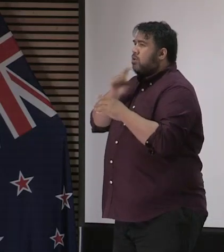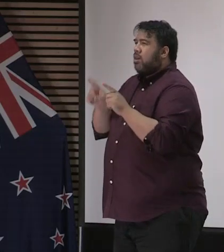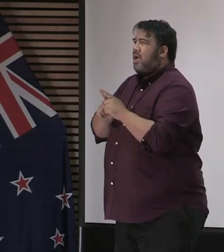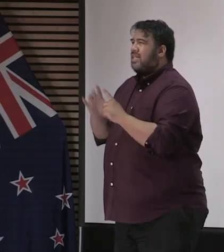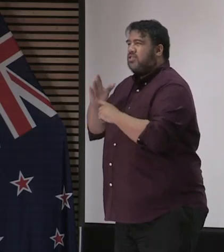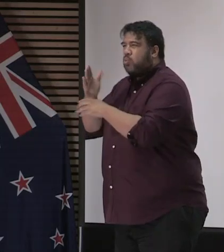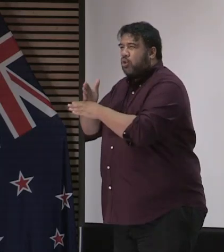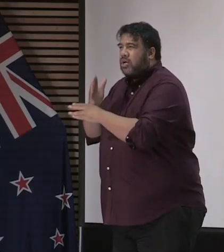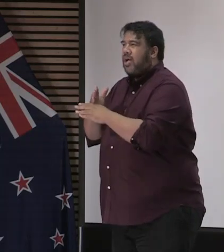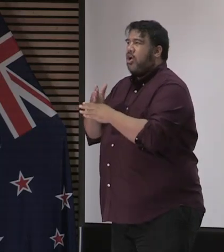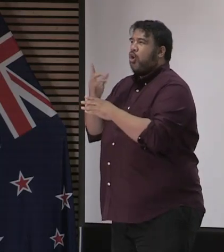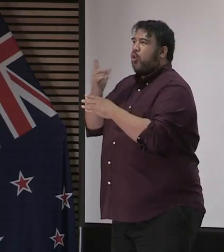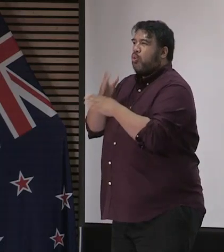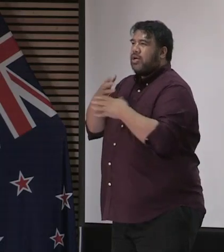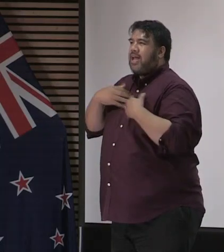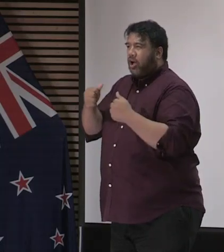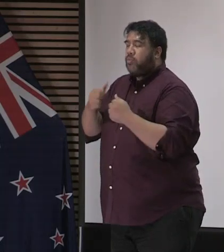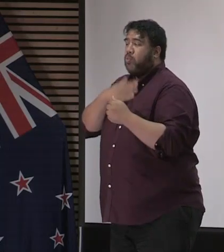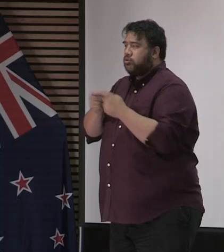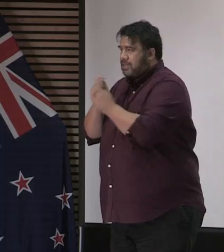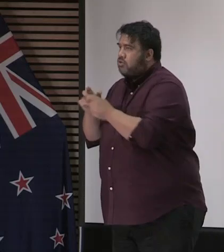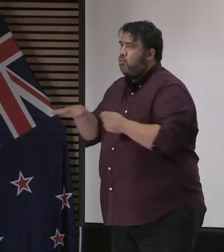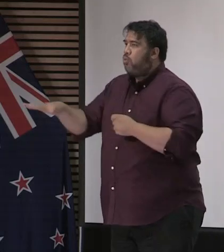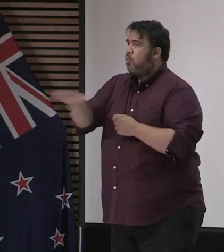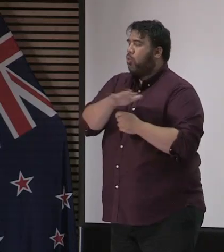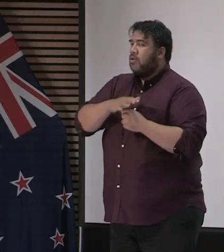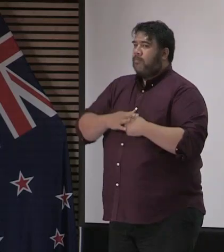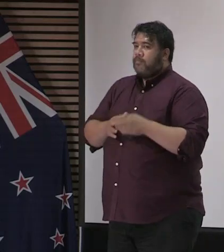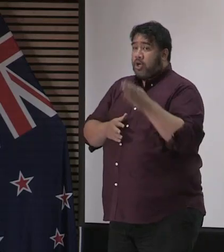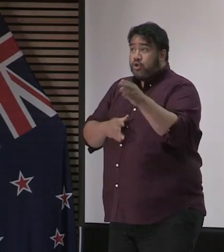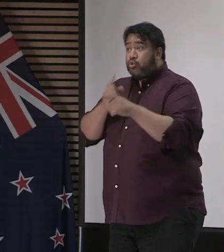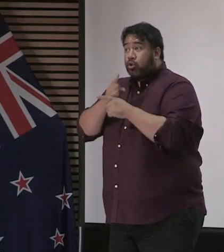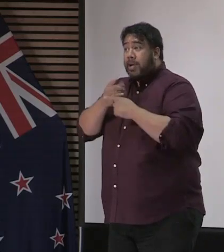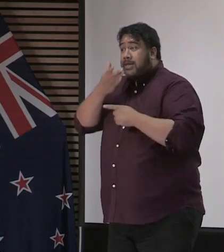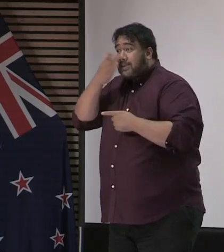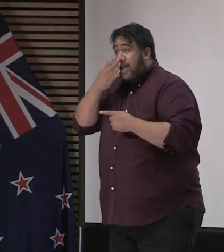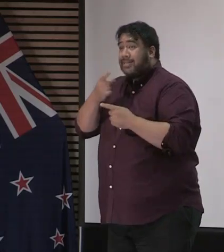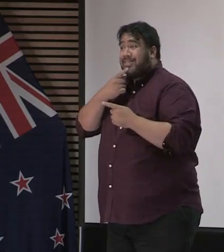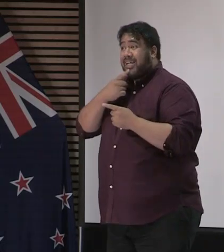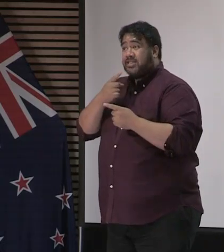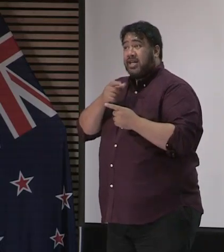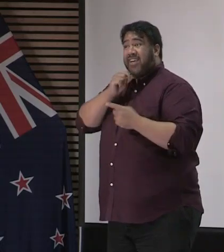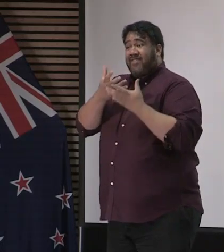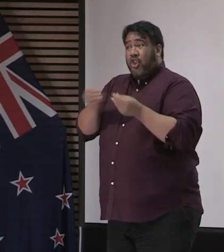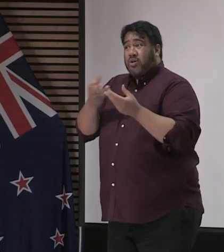of our surveillance, including of critical workforces like essential workers and health care settings and in